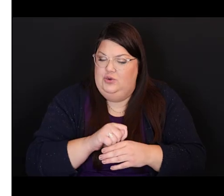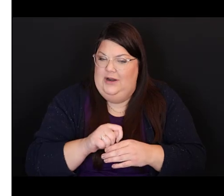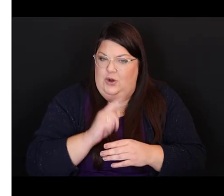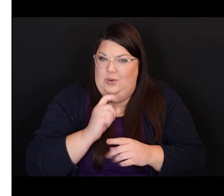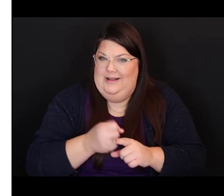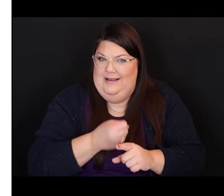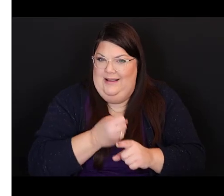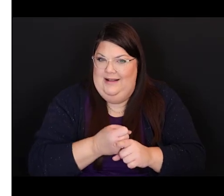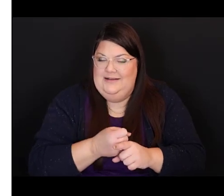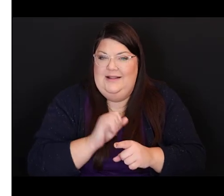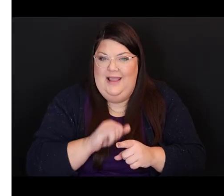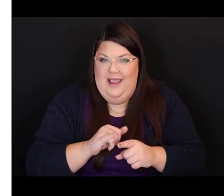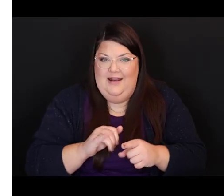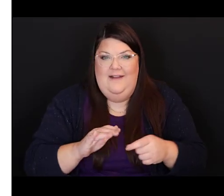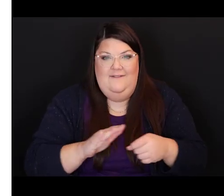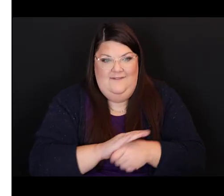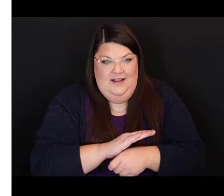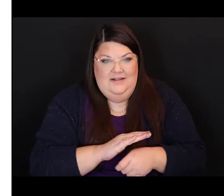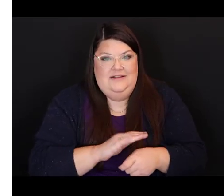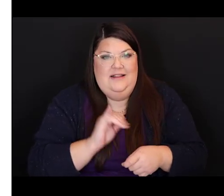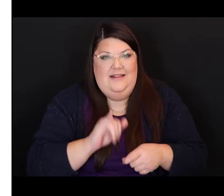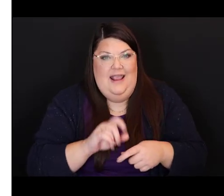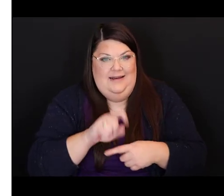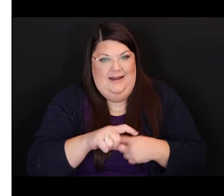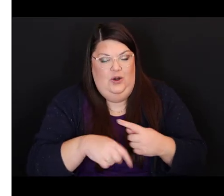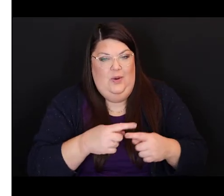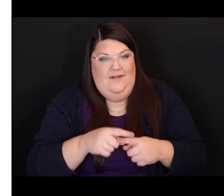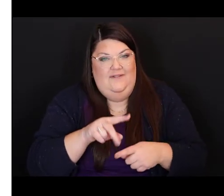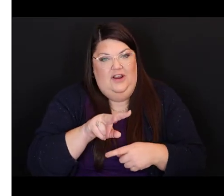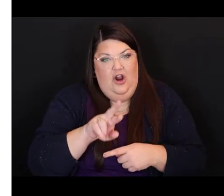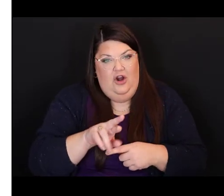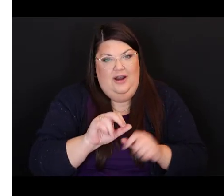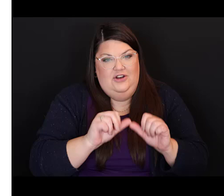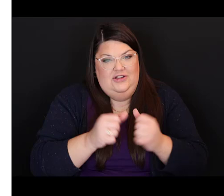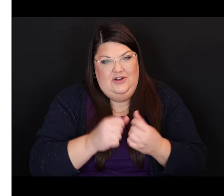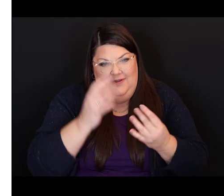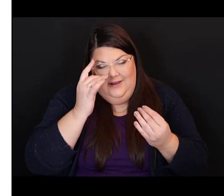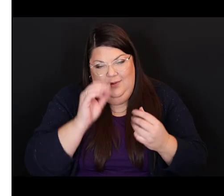of hits the mark and fills a big need when VR agencies are thinking about how they're